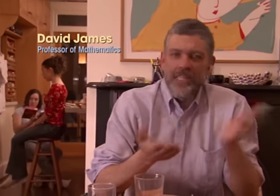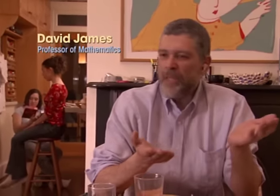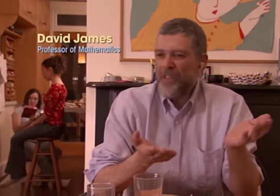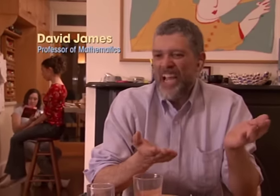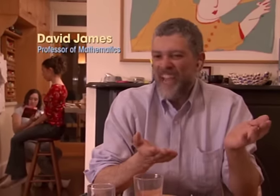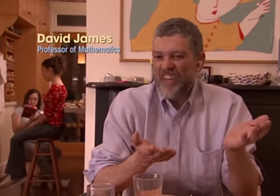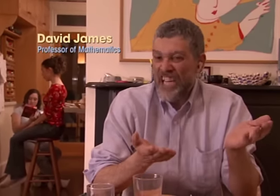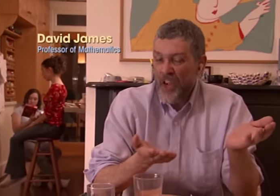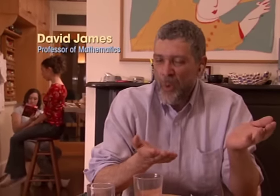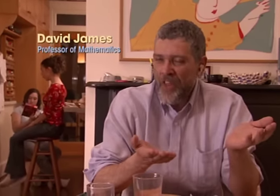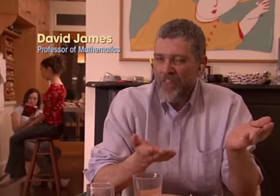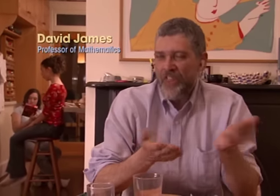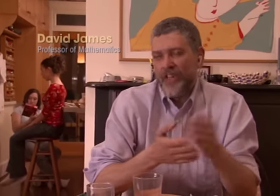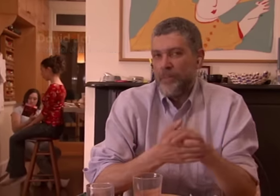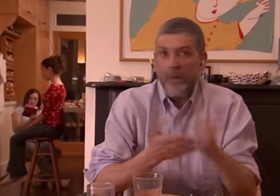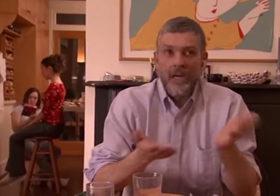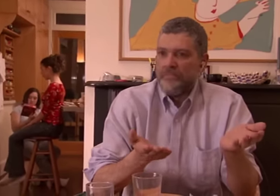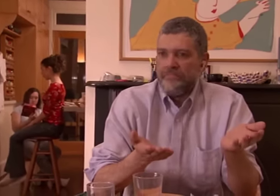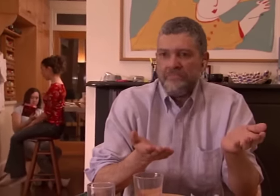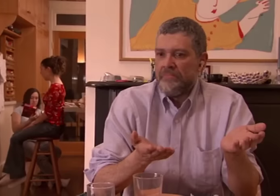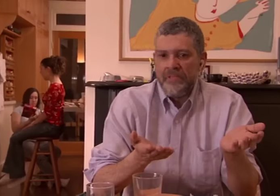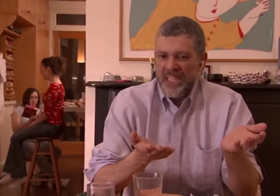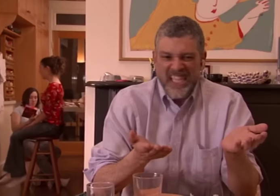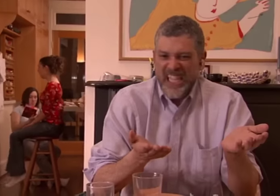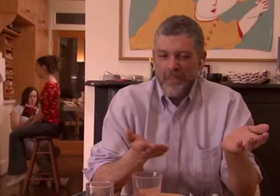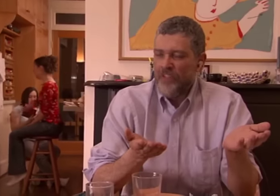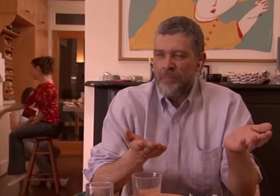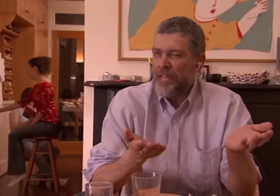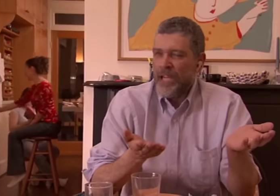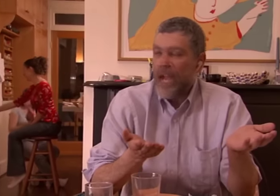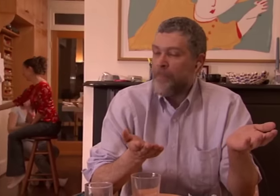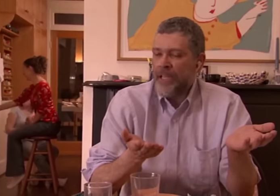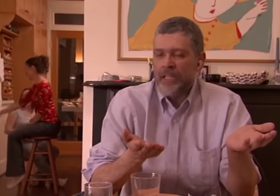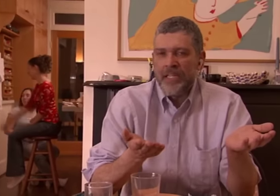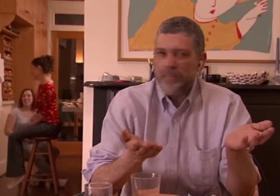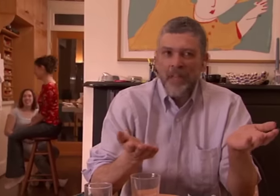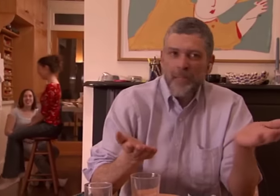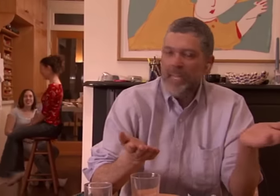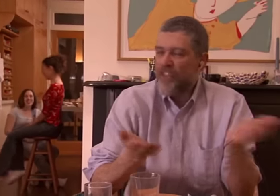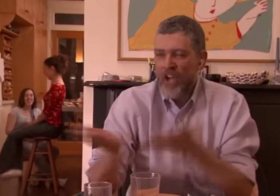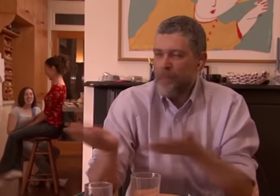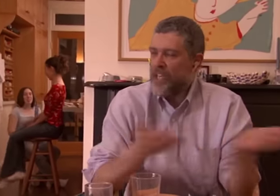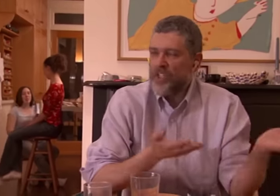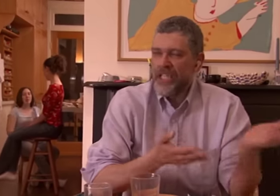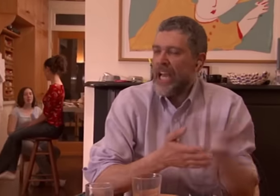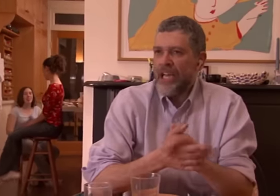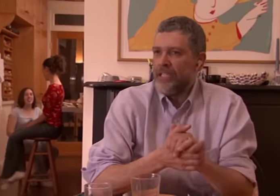It's something I have to deal with, but it doesn't keep me from being happy. It doesn't make me either happy or sad.